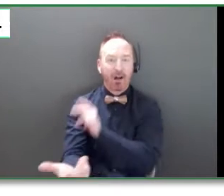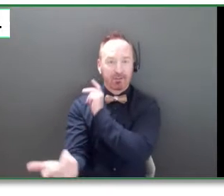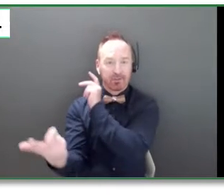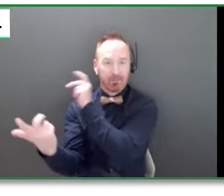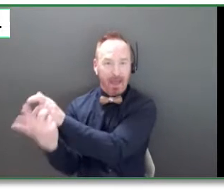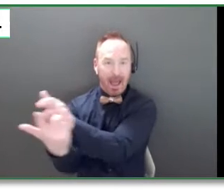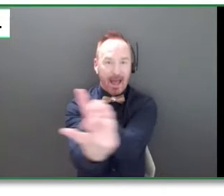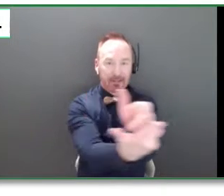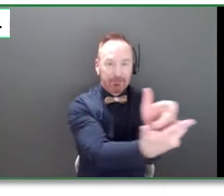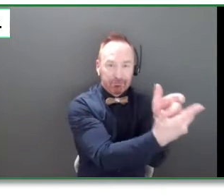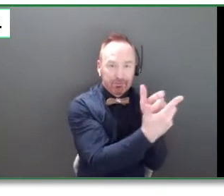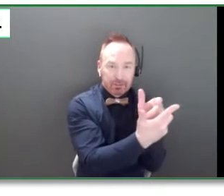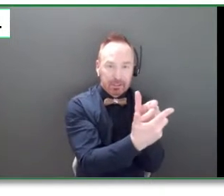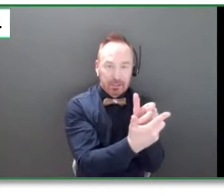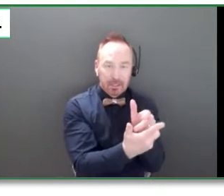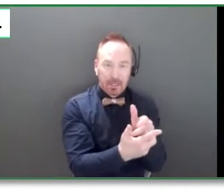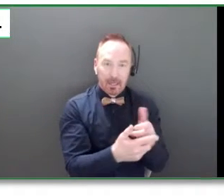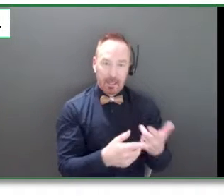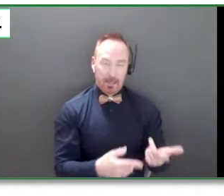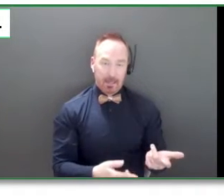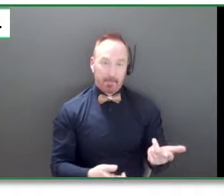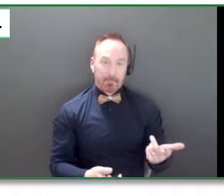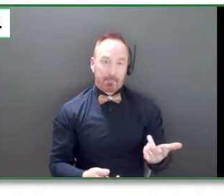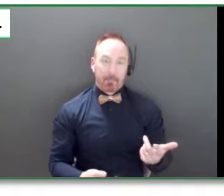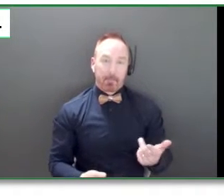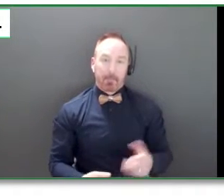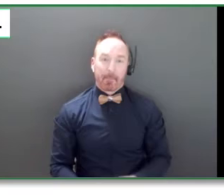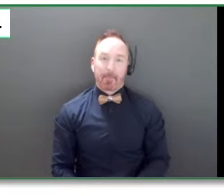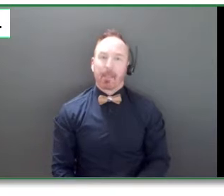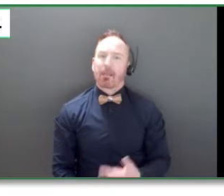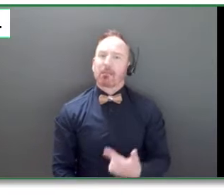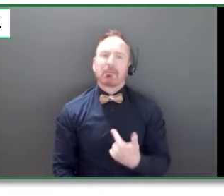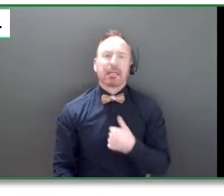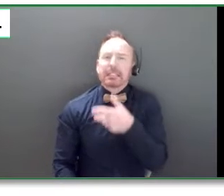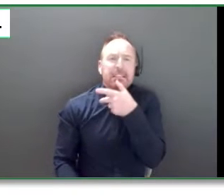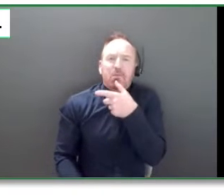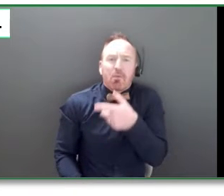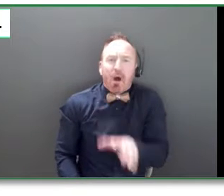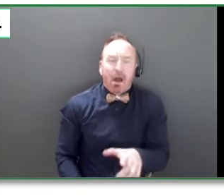I do not want to go to one end of the park.